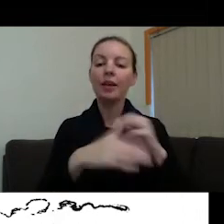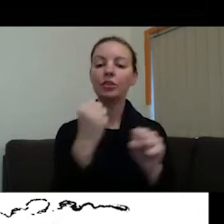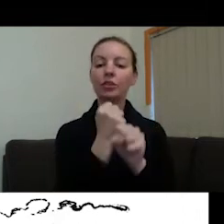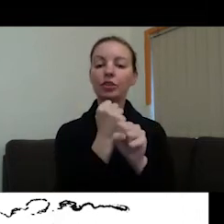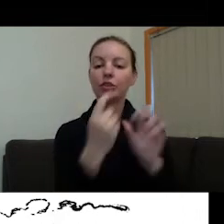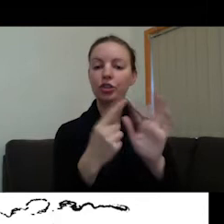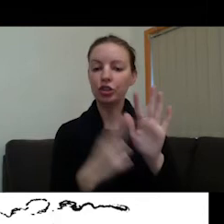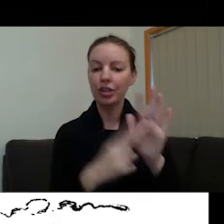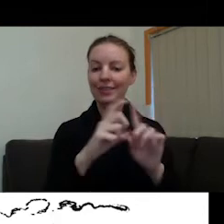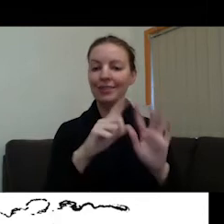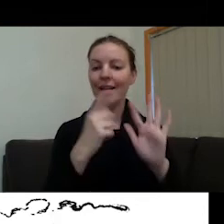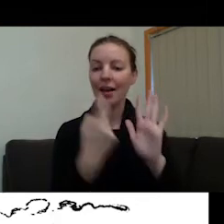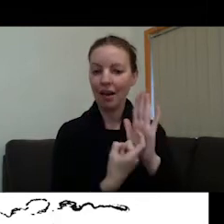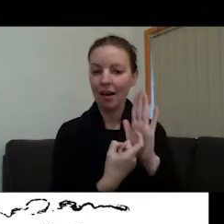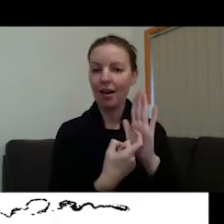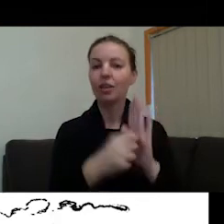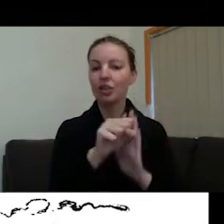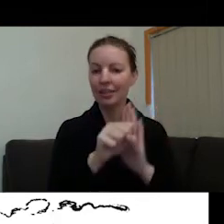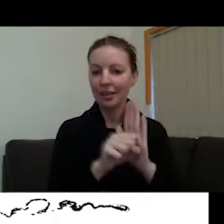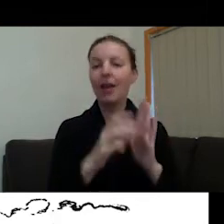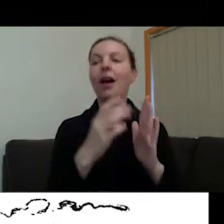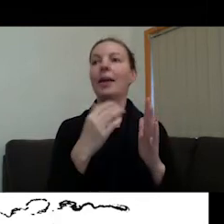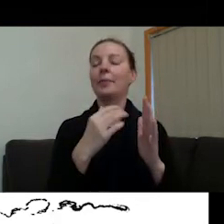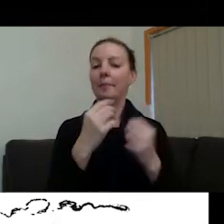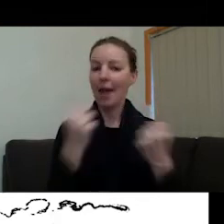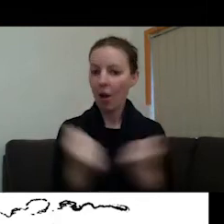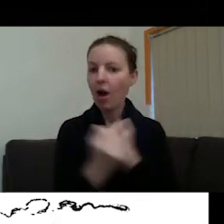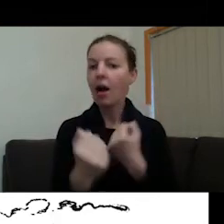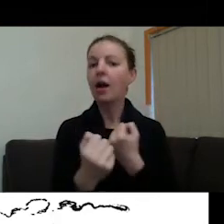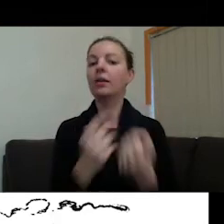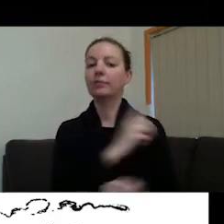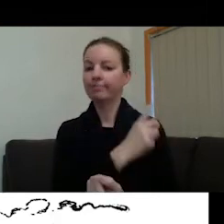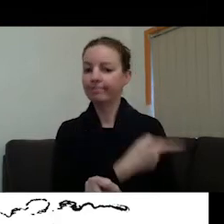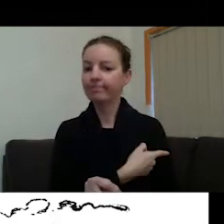and power, I think we can safely assume that we - we're often either